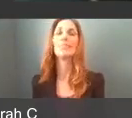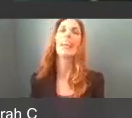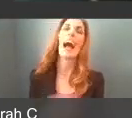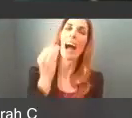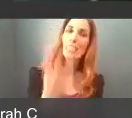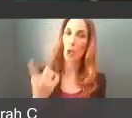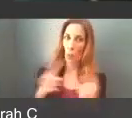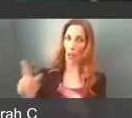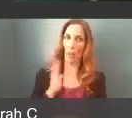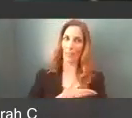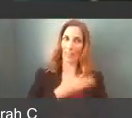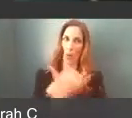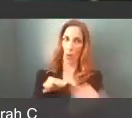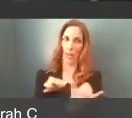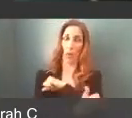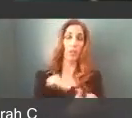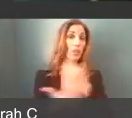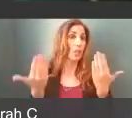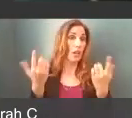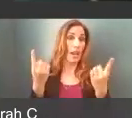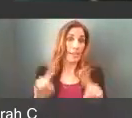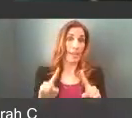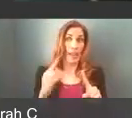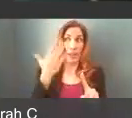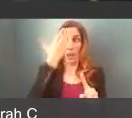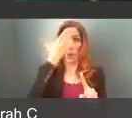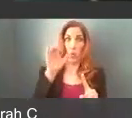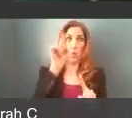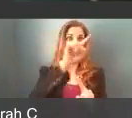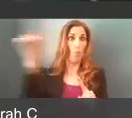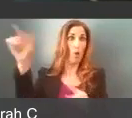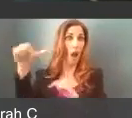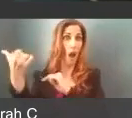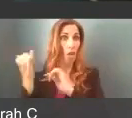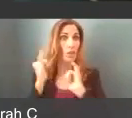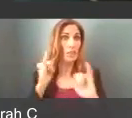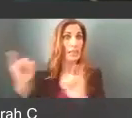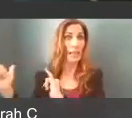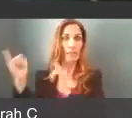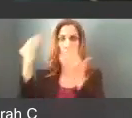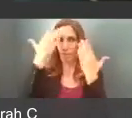I don't know if this is how it happens for others. So I want to be clear about that but I can tell